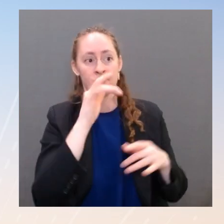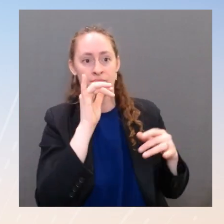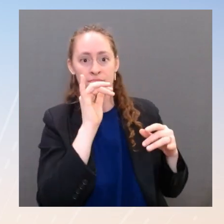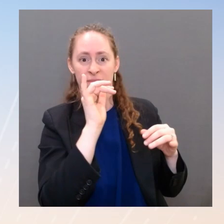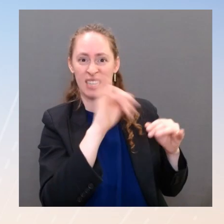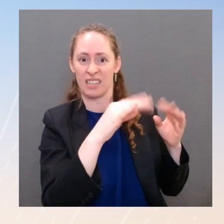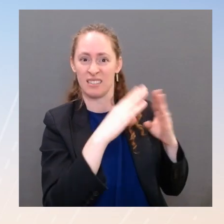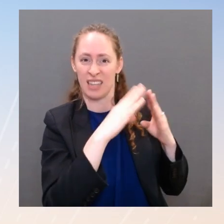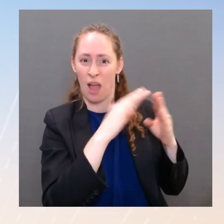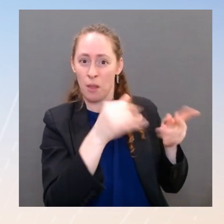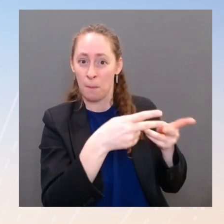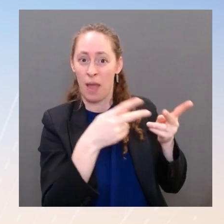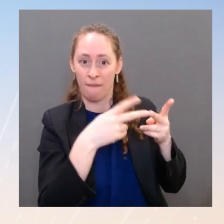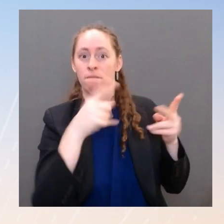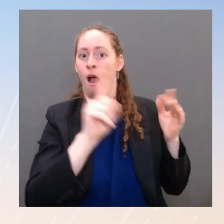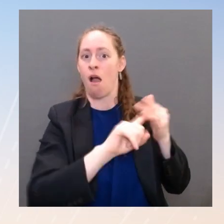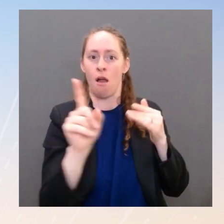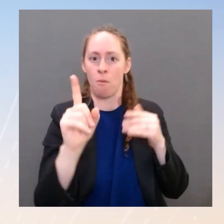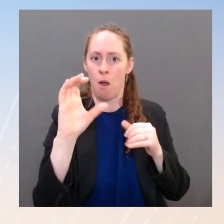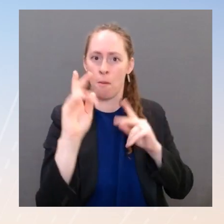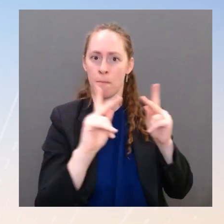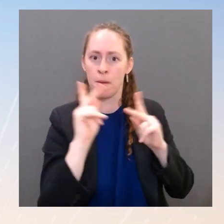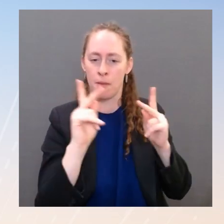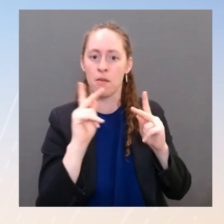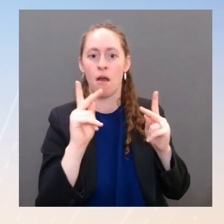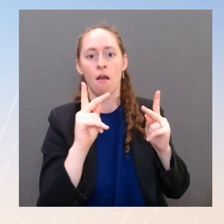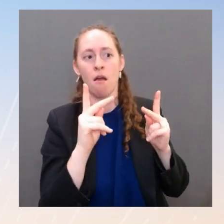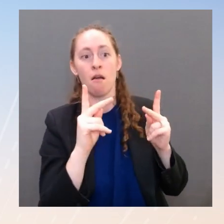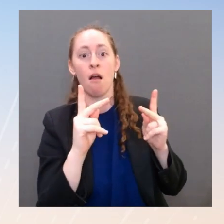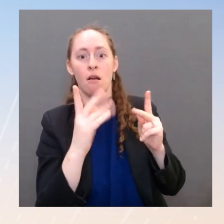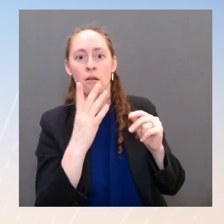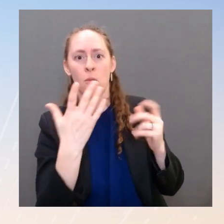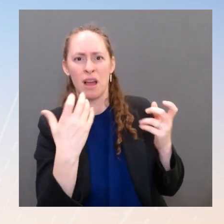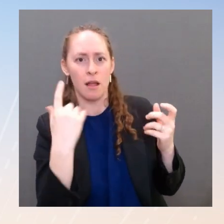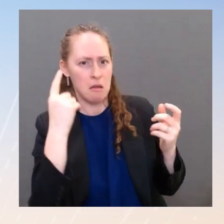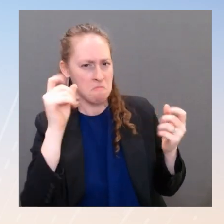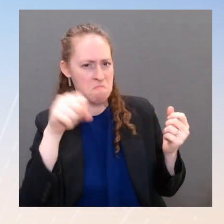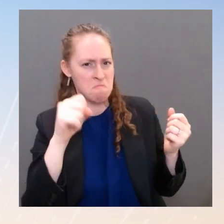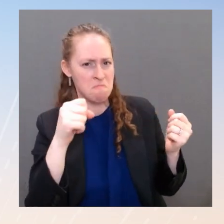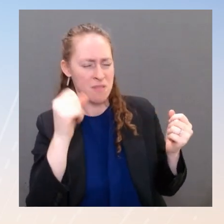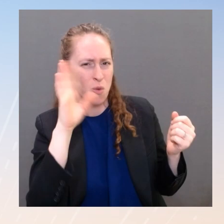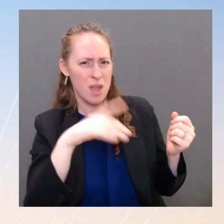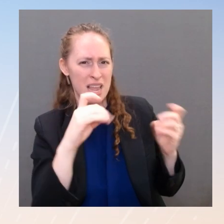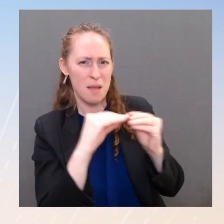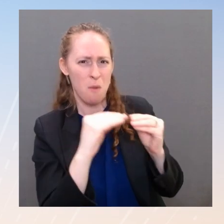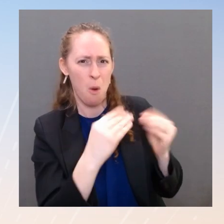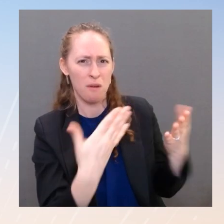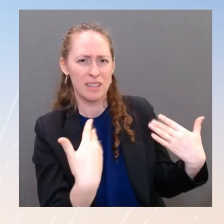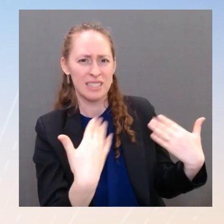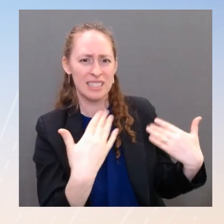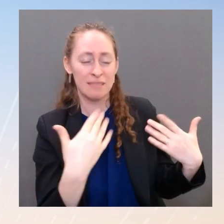But beyond that, I don't have any behind-the-scenes details to outline for you. The Press: On Title 42, I know you were asked about this on Friday,